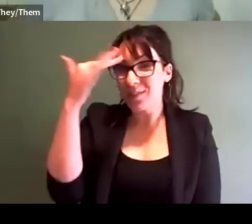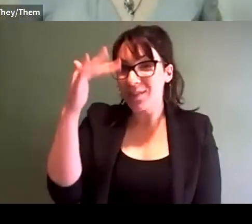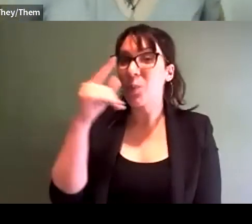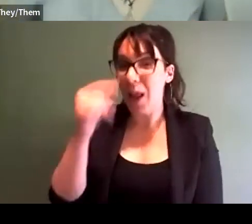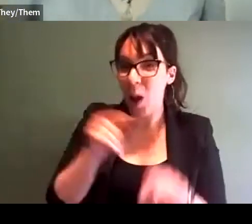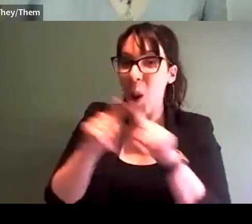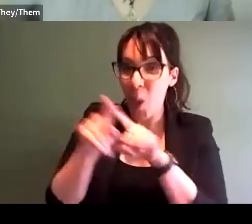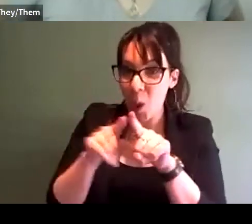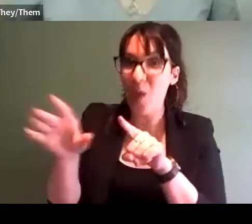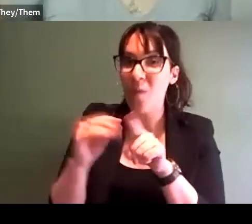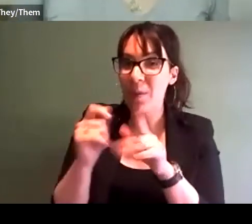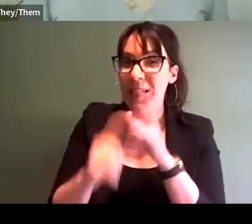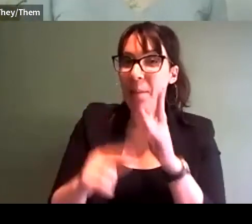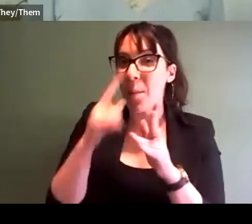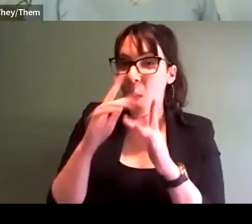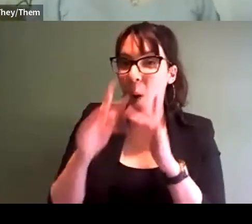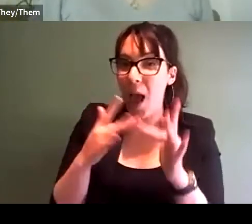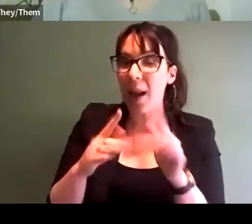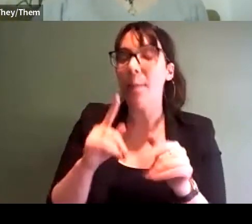But there's something very special.